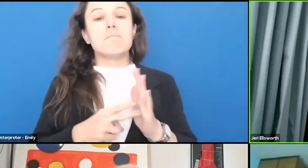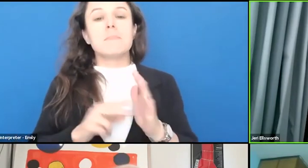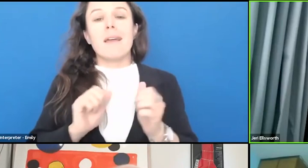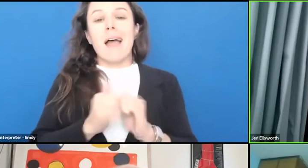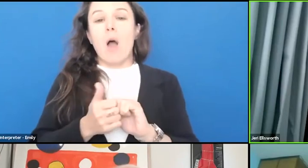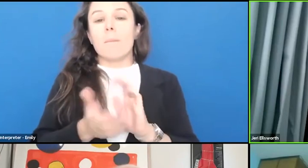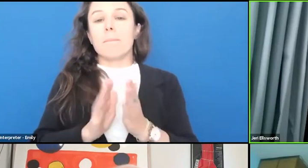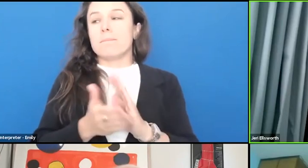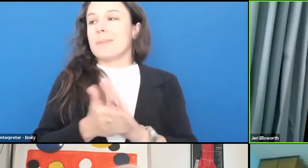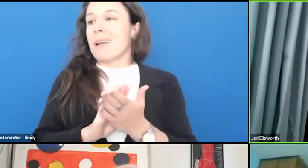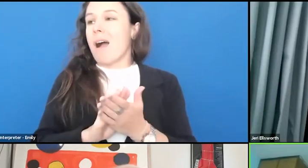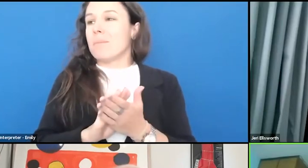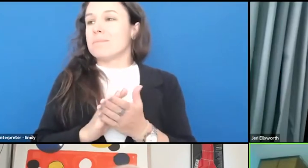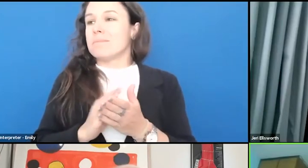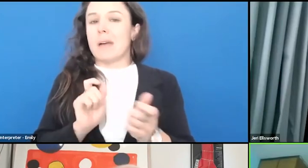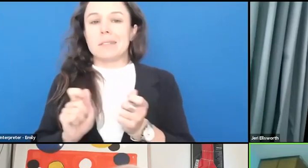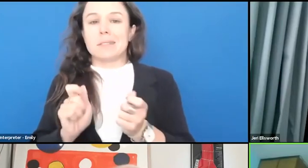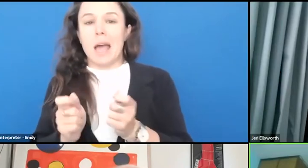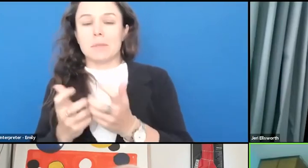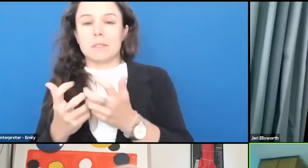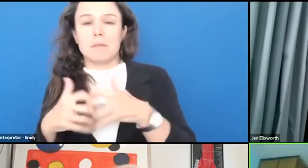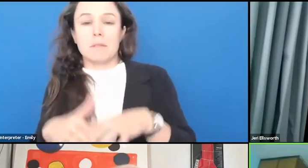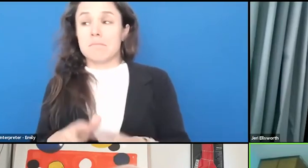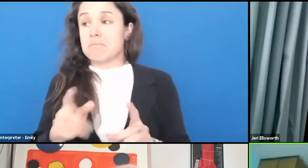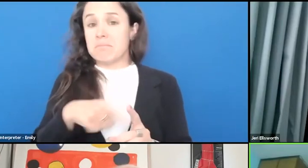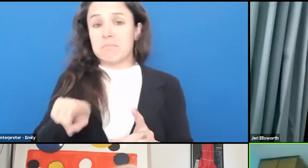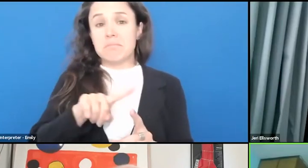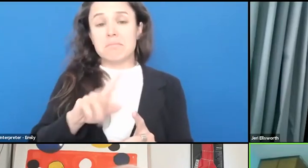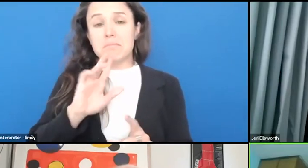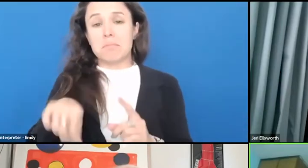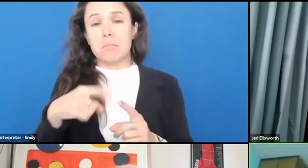Bran was talking about. Can you guys speak as much as possible, think about a you know,